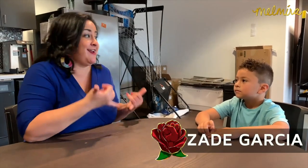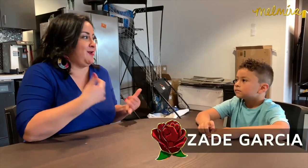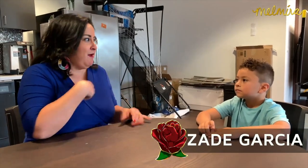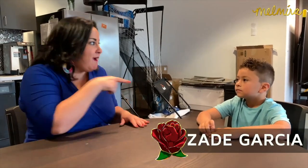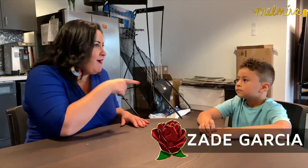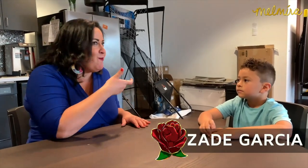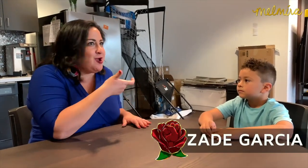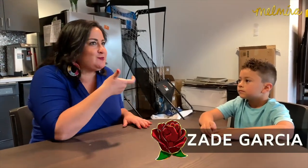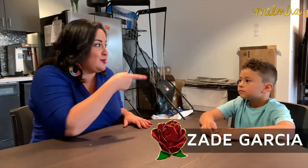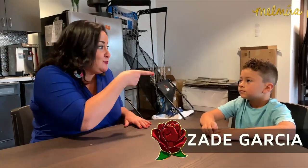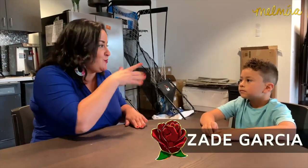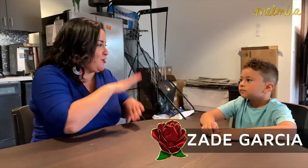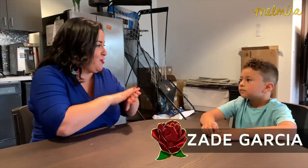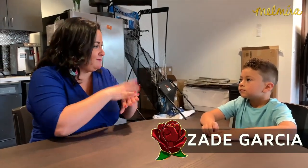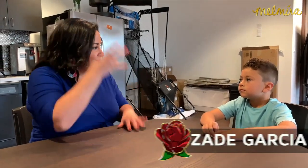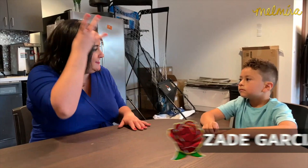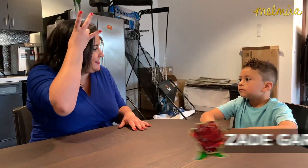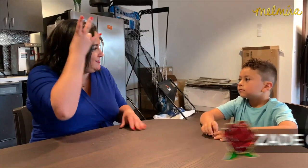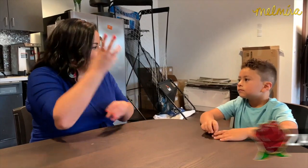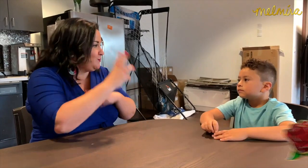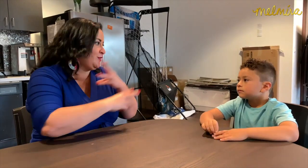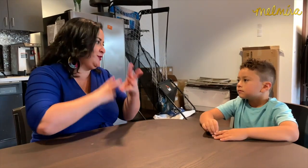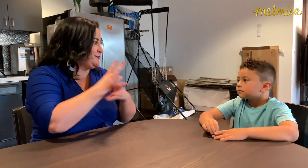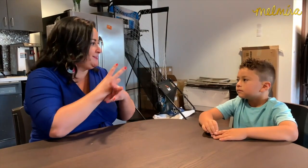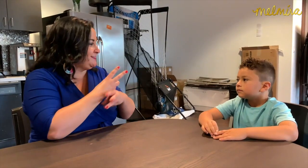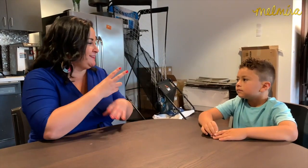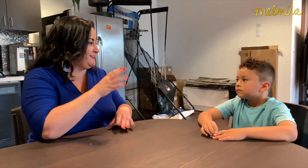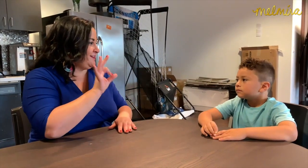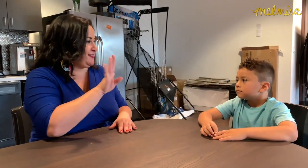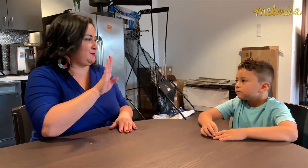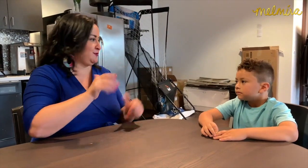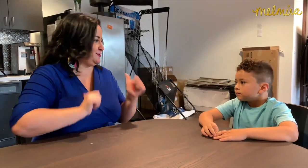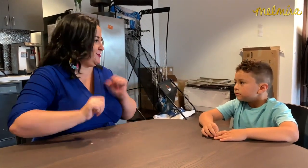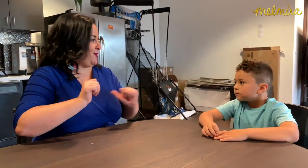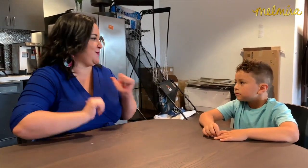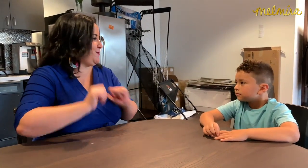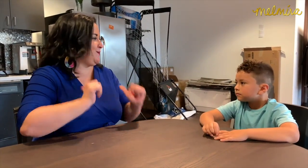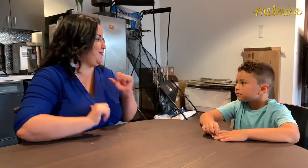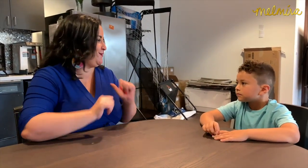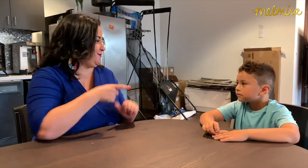and Disney's World TV show on Facebook,